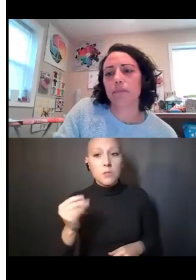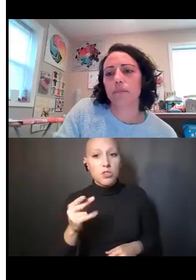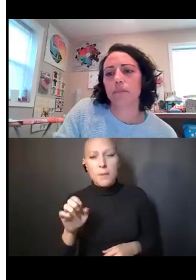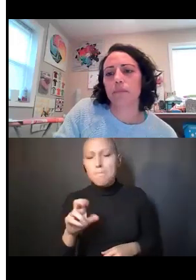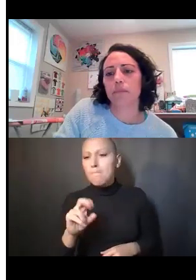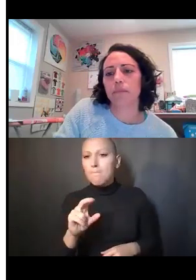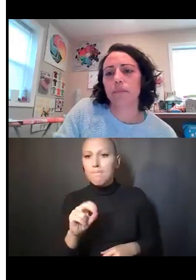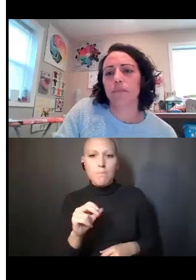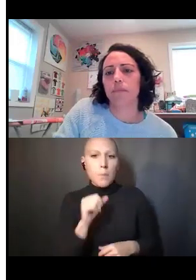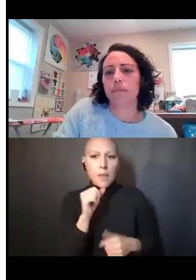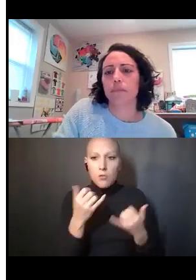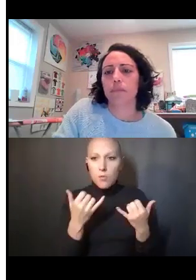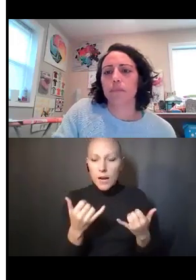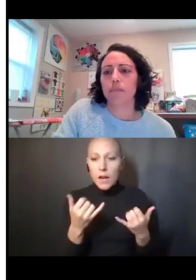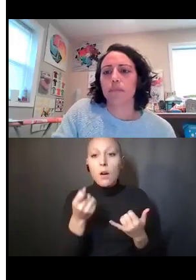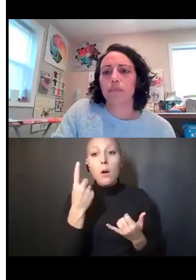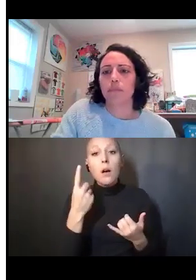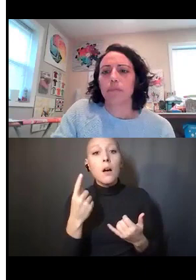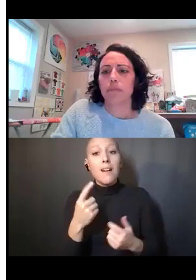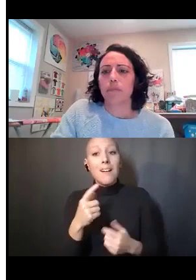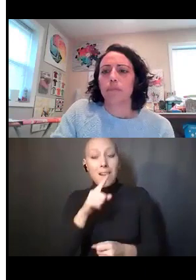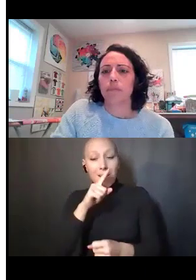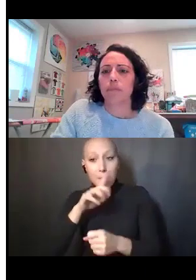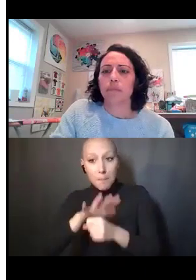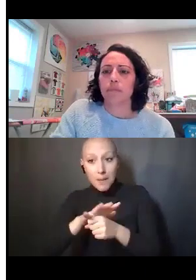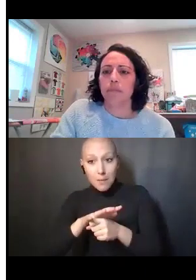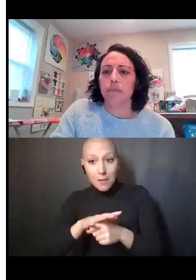conflicts of commitment is still again